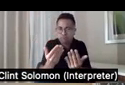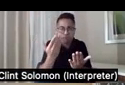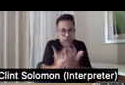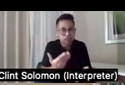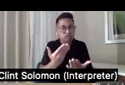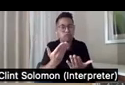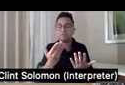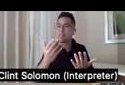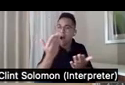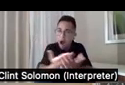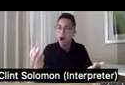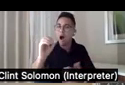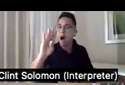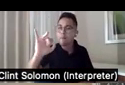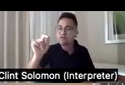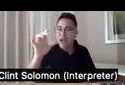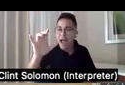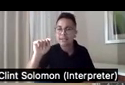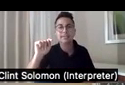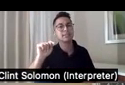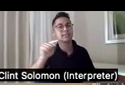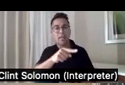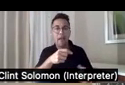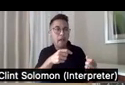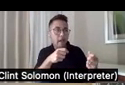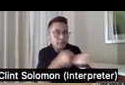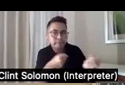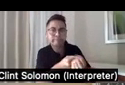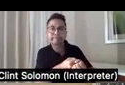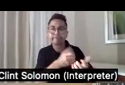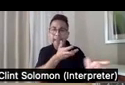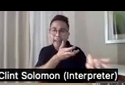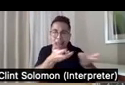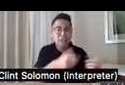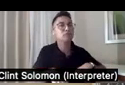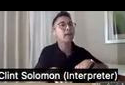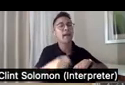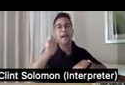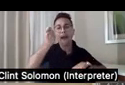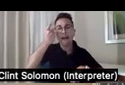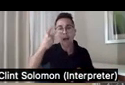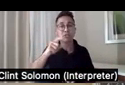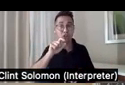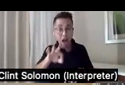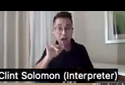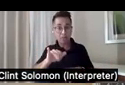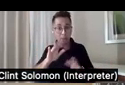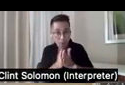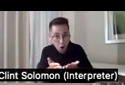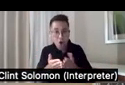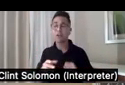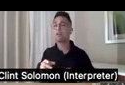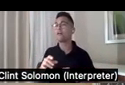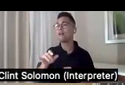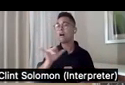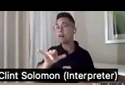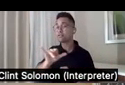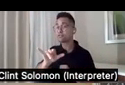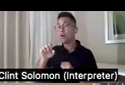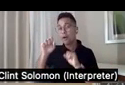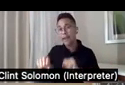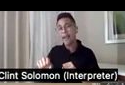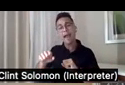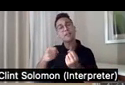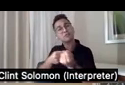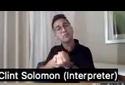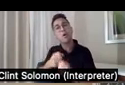engagement they support comprehension of the book and they can support oral retelling so